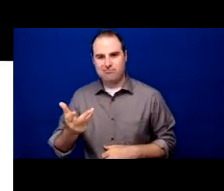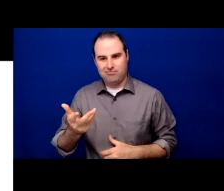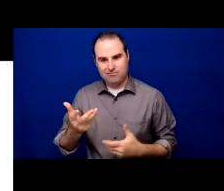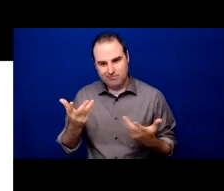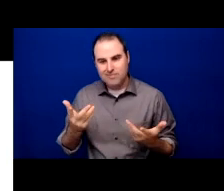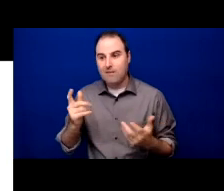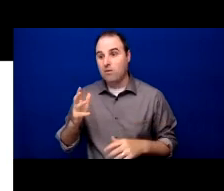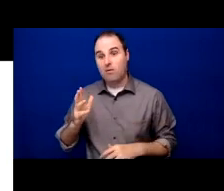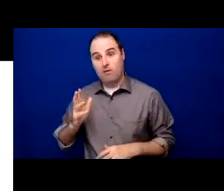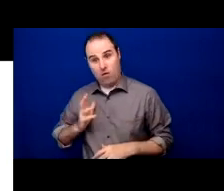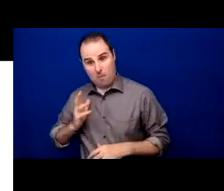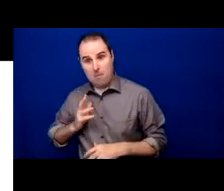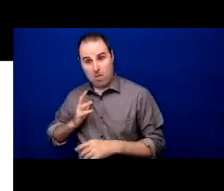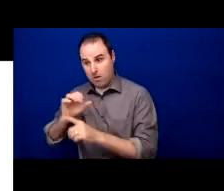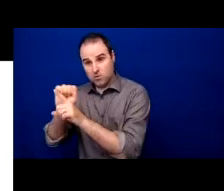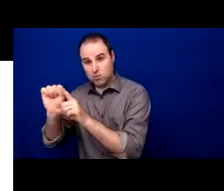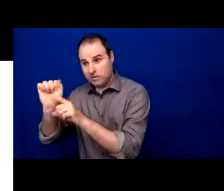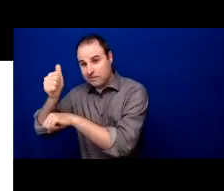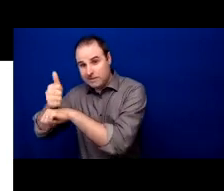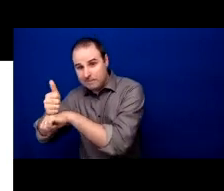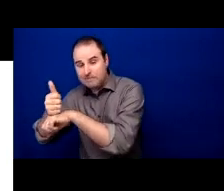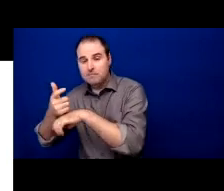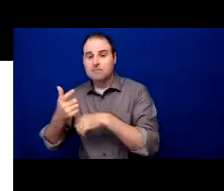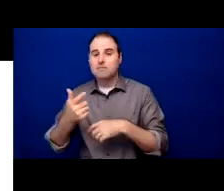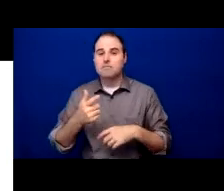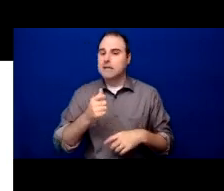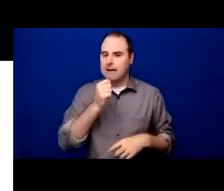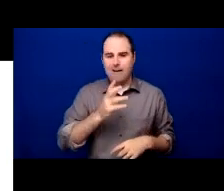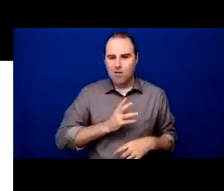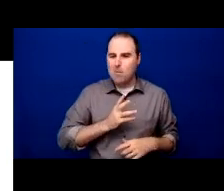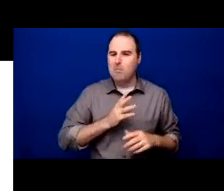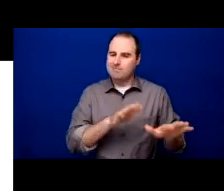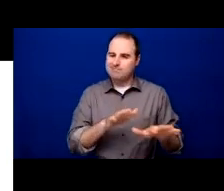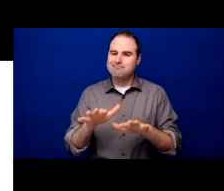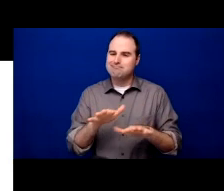formal and informal spaces, as you said, for that student voice to be heard